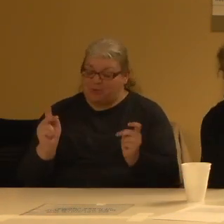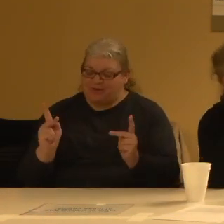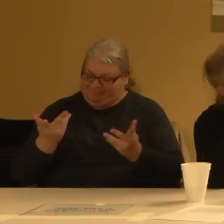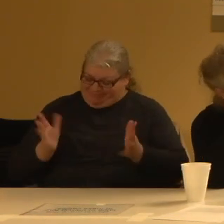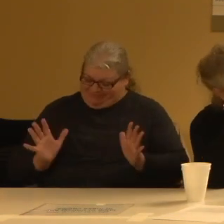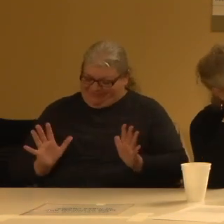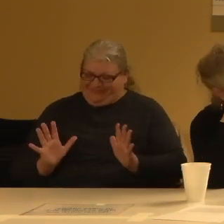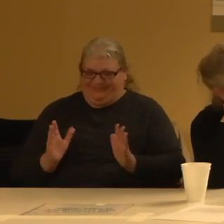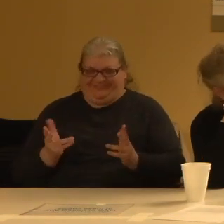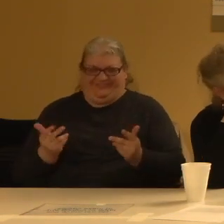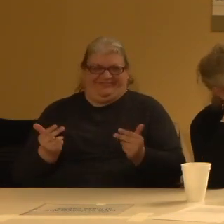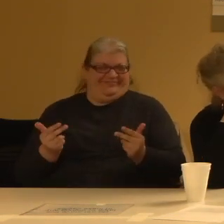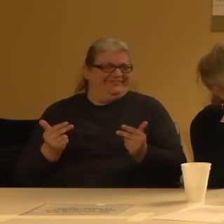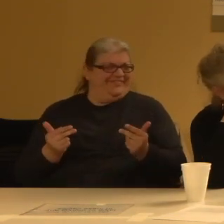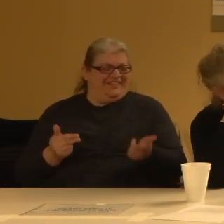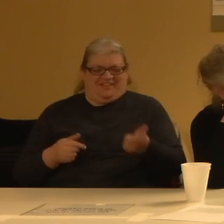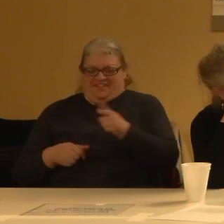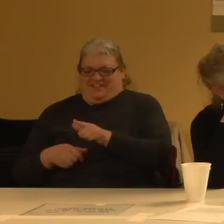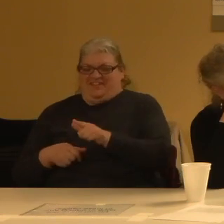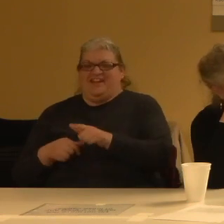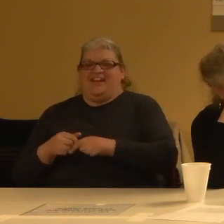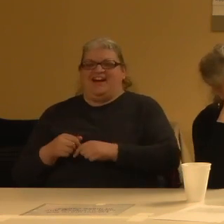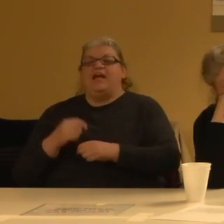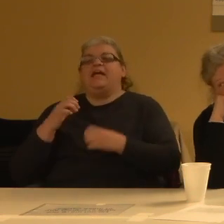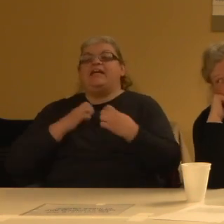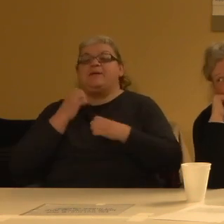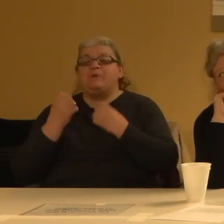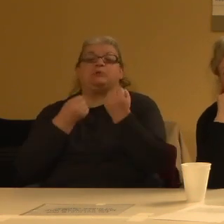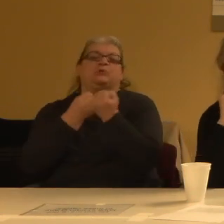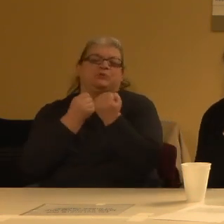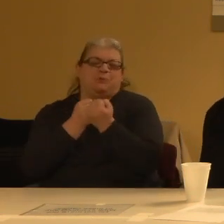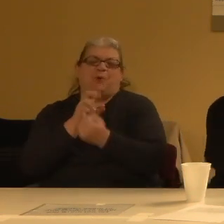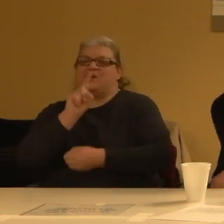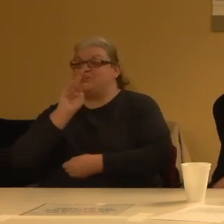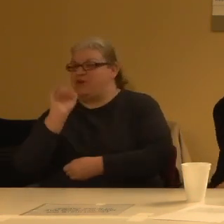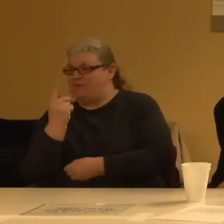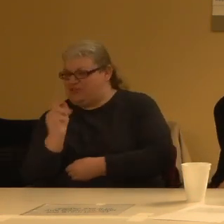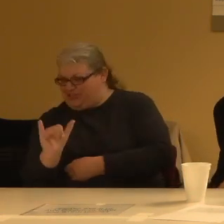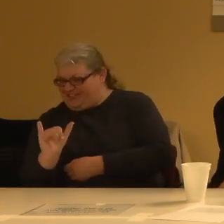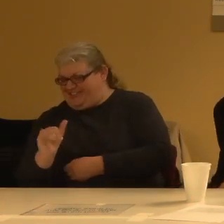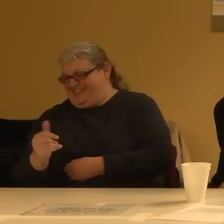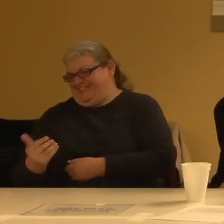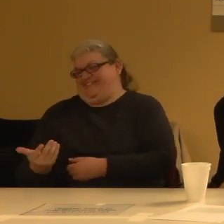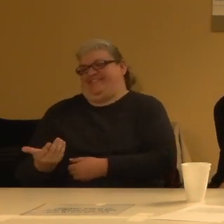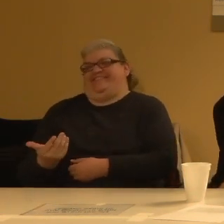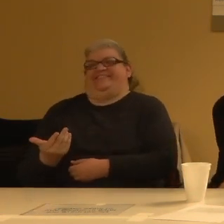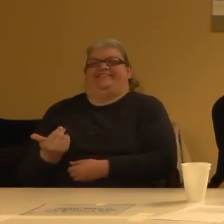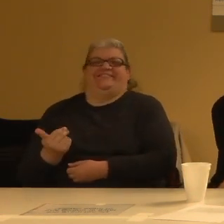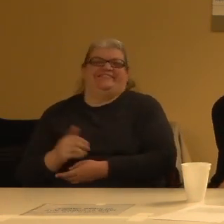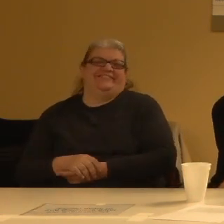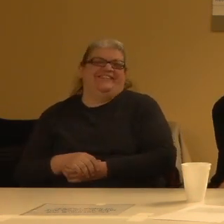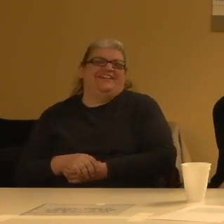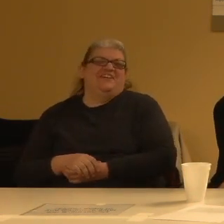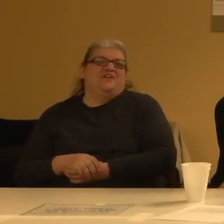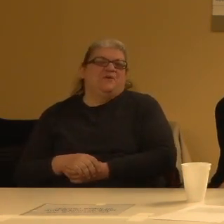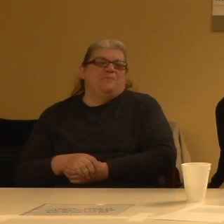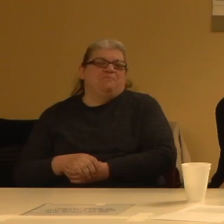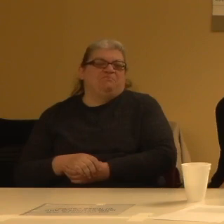Yeah, it's like emotional support dramaturgy at a certain point, for sure. And you know, in- Therapy-turgy?